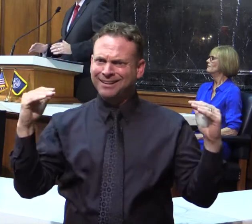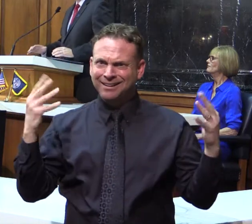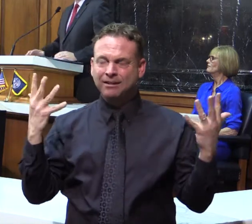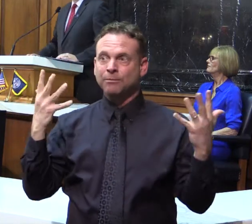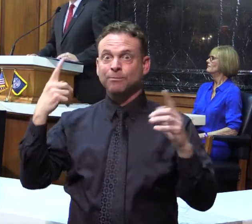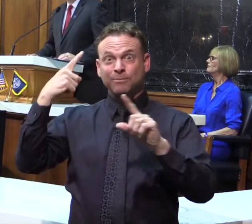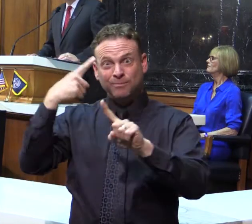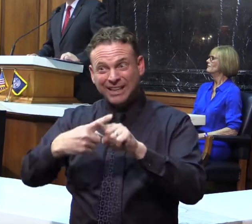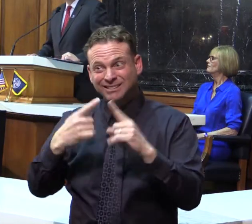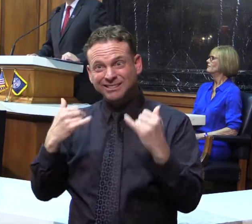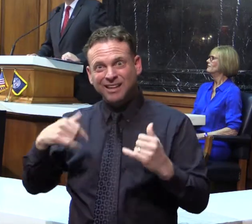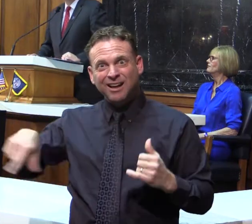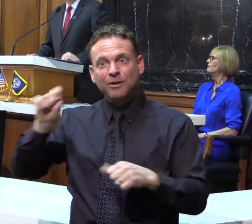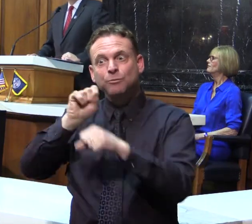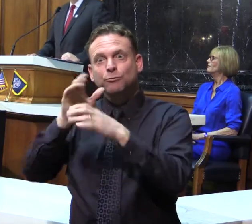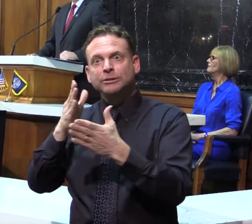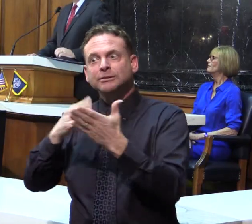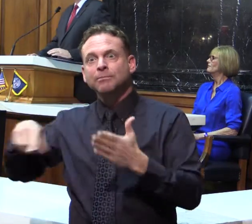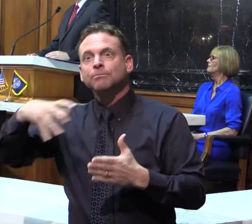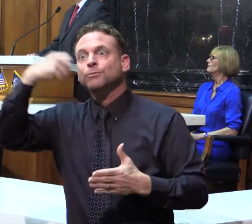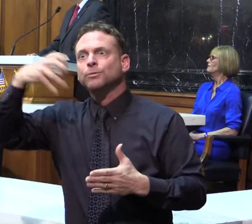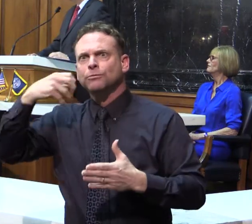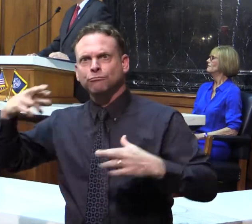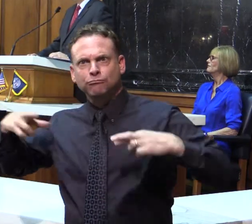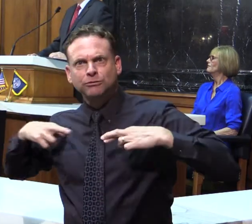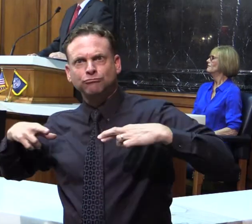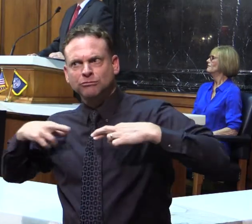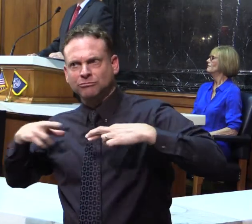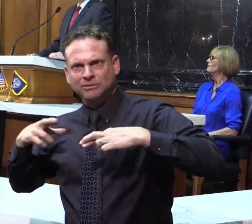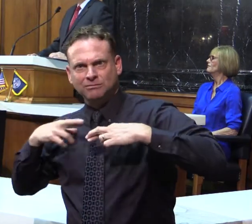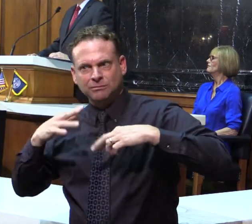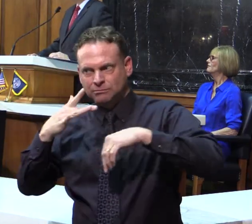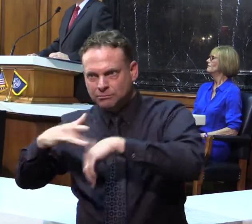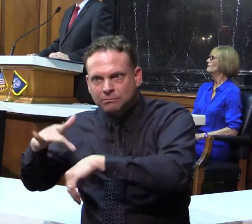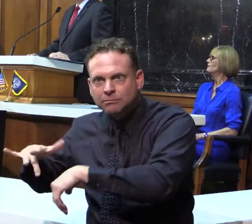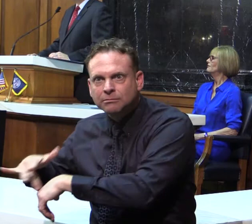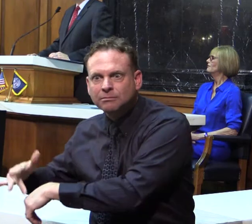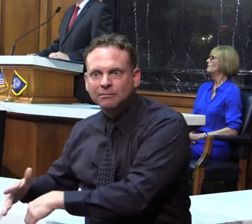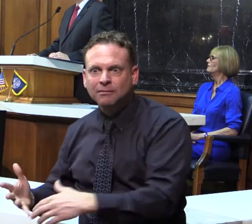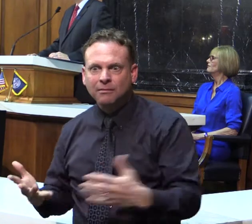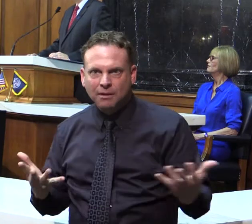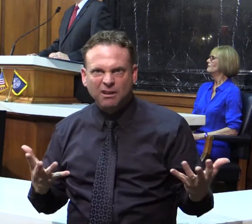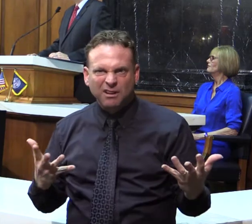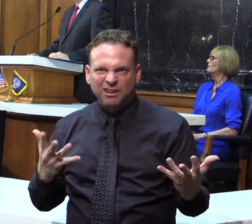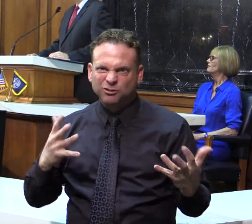This is the DEFINING issue of the DECADE … and we don’t have a day to waste.